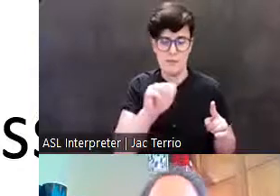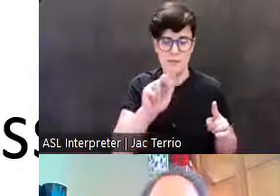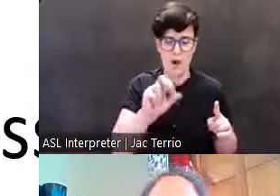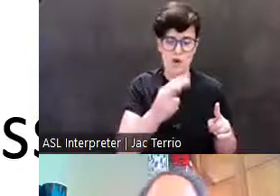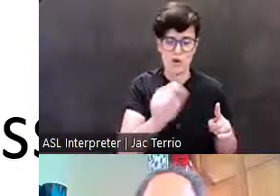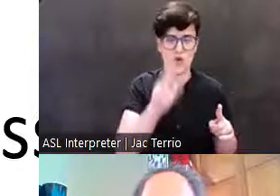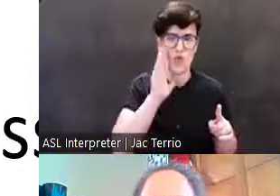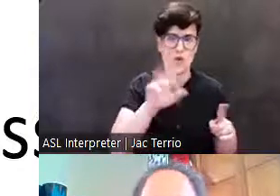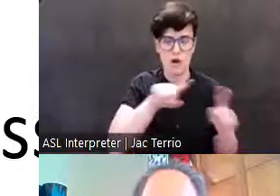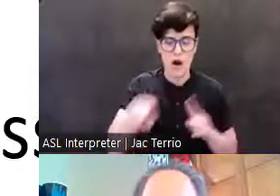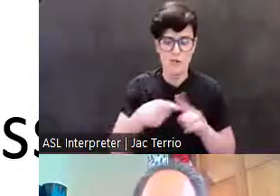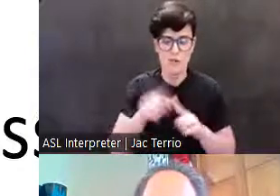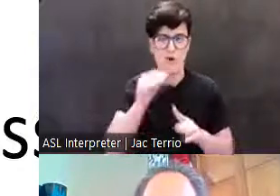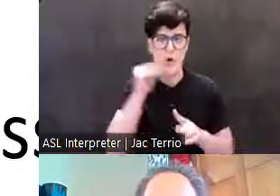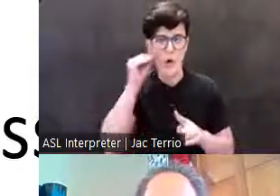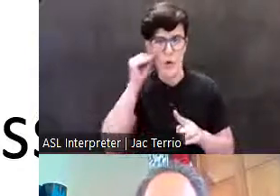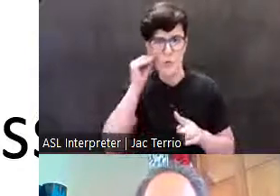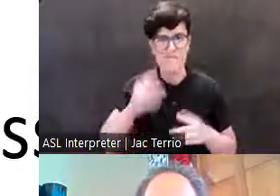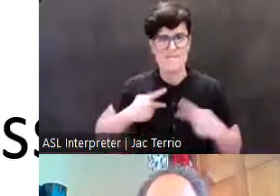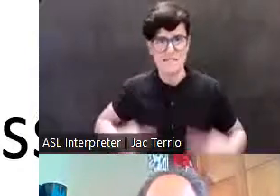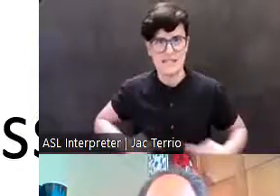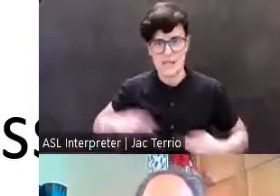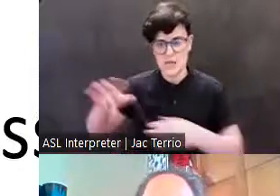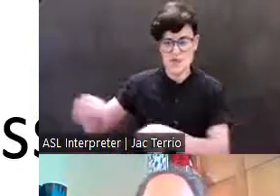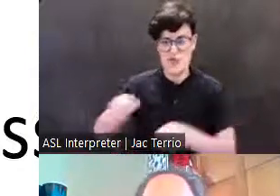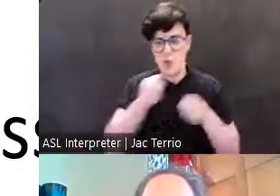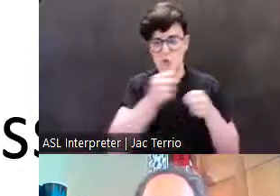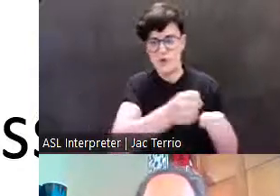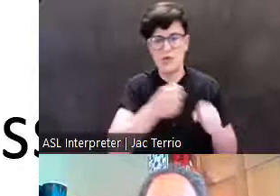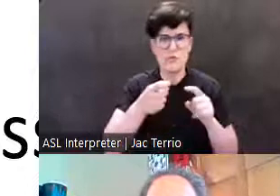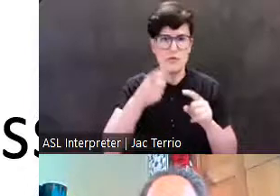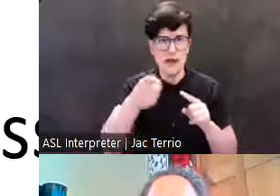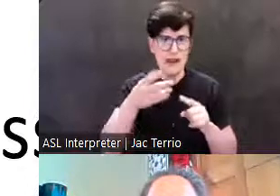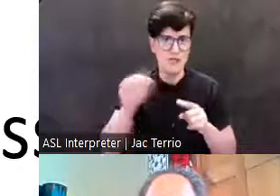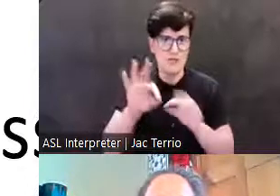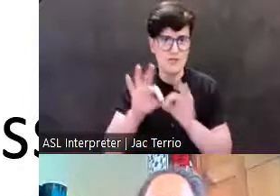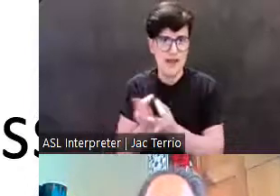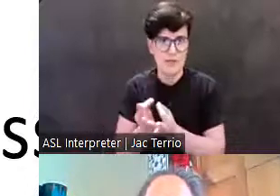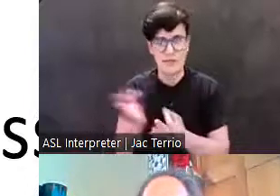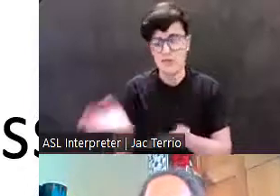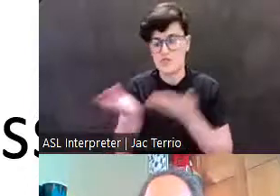They take your belongings out of the apartment and brings them to CD storage and if you don't